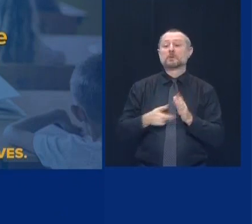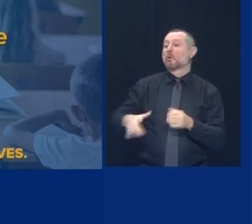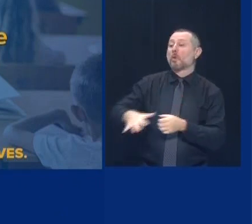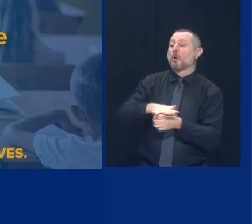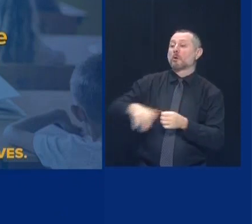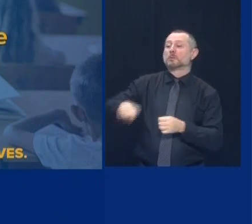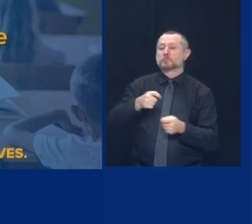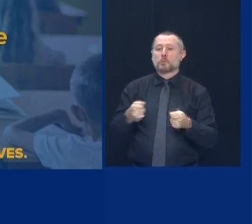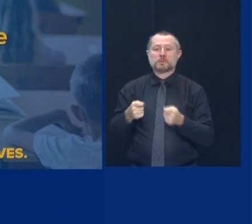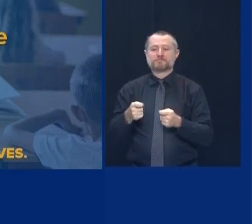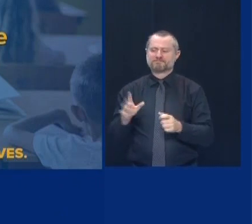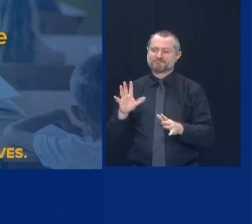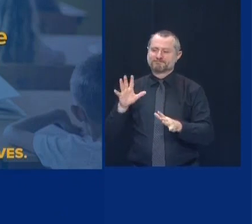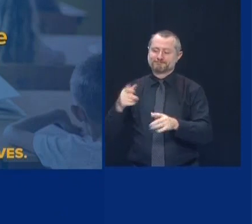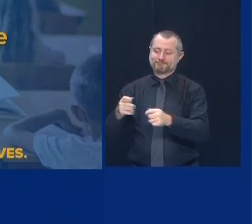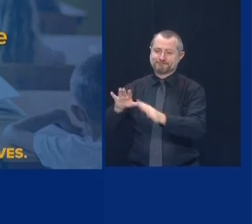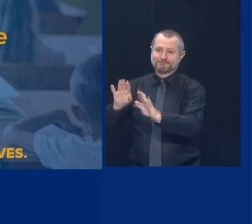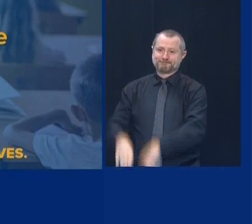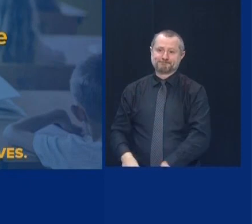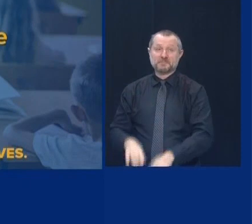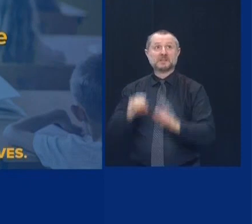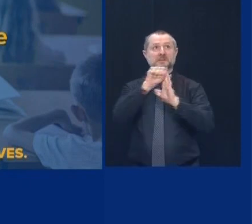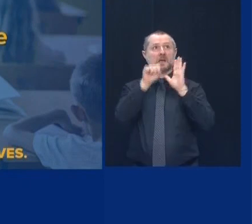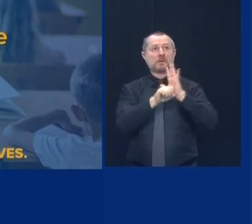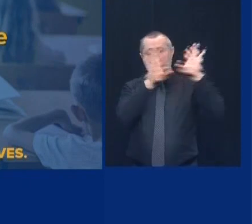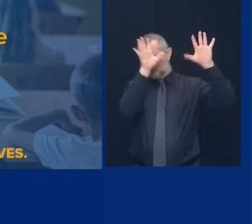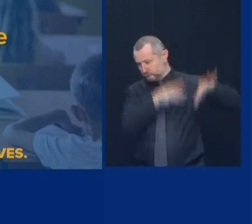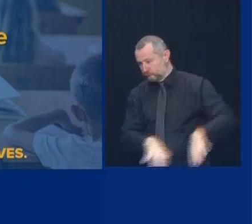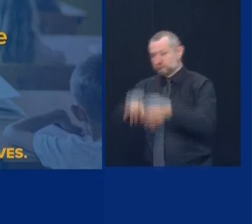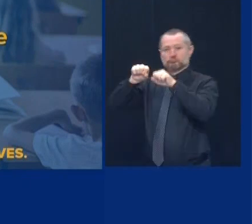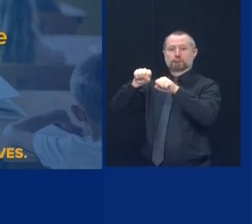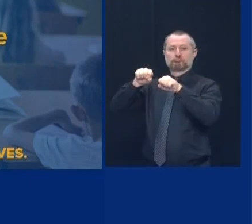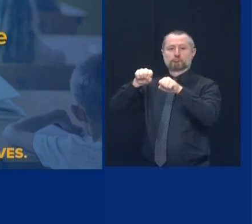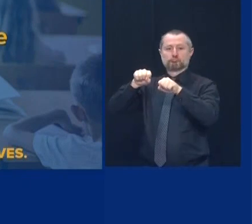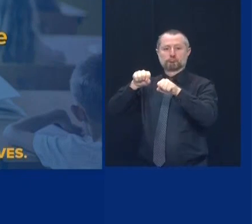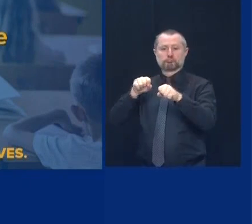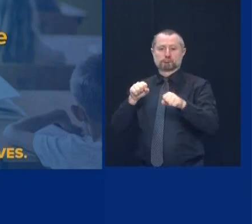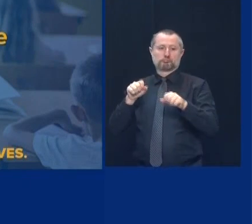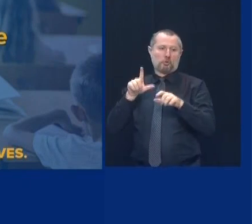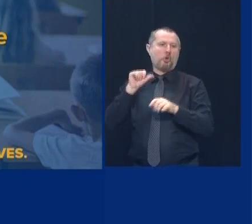M=9 ANDBf ARE REMOTE.